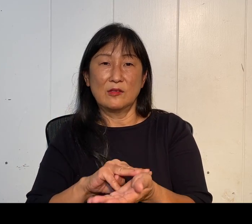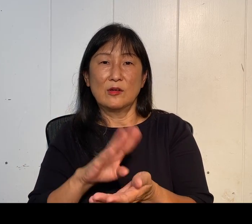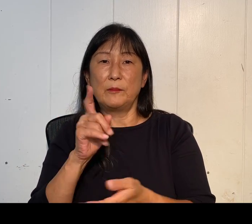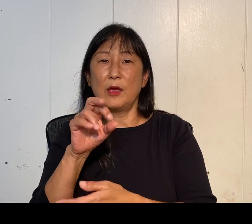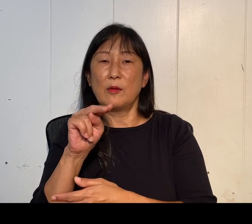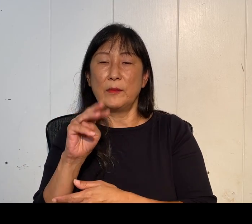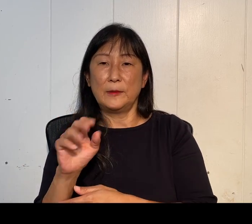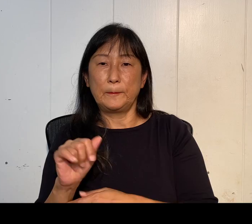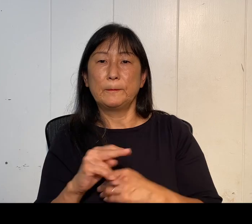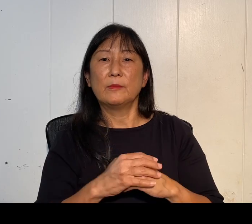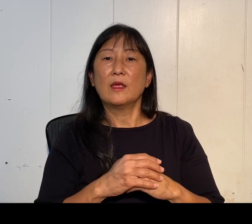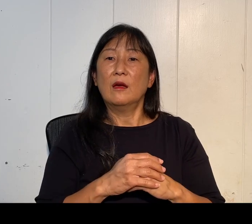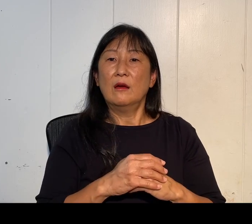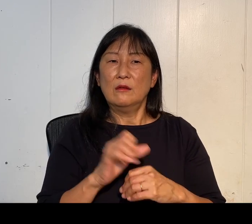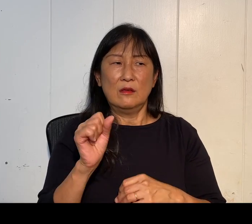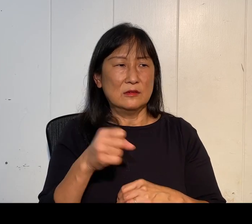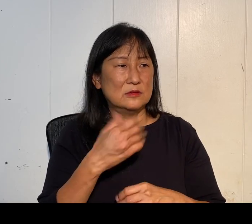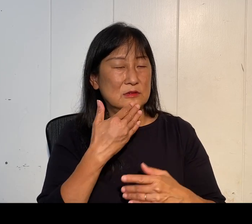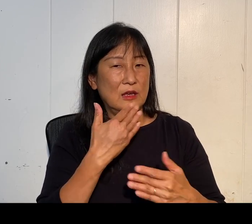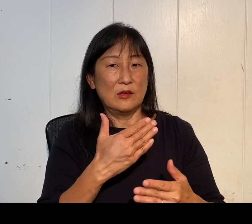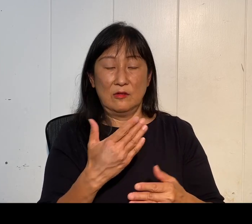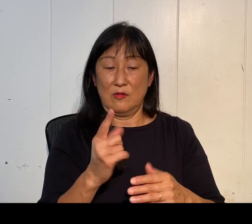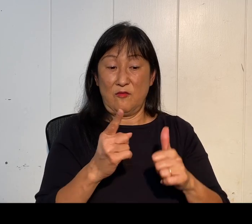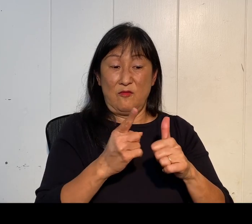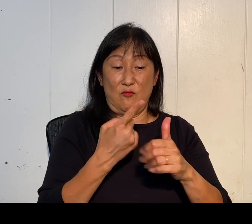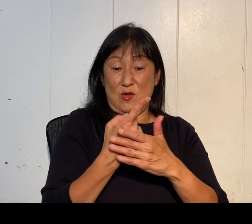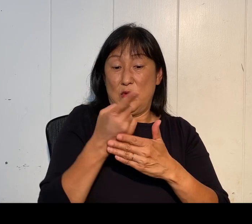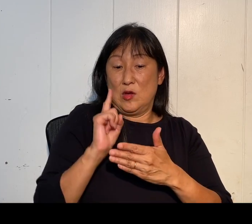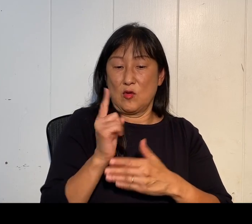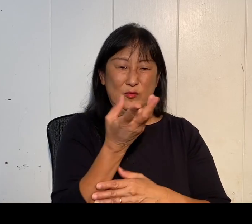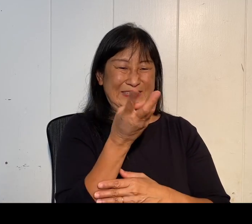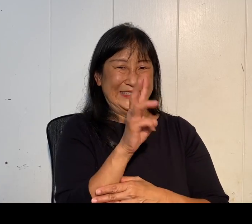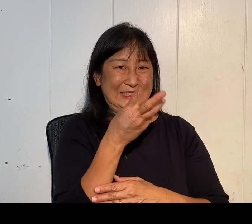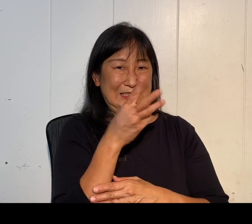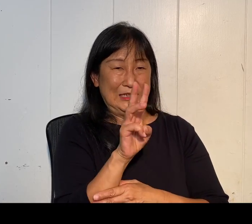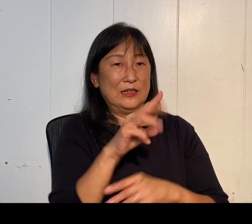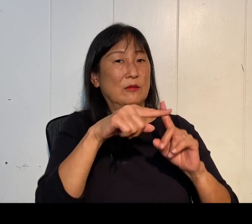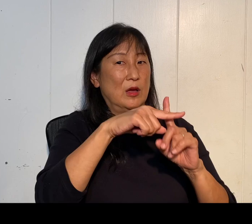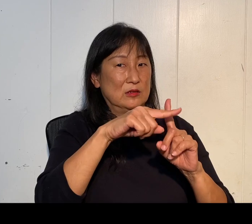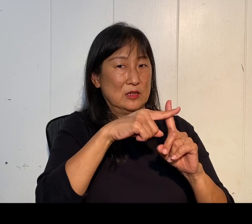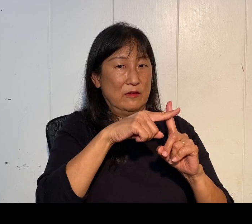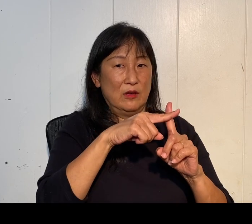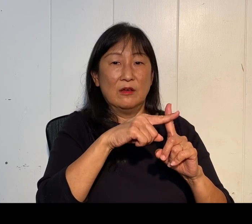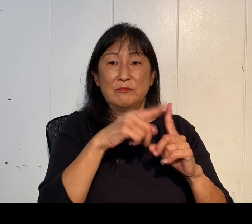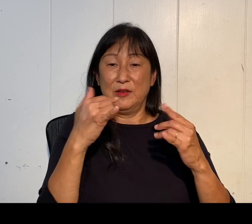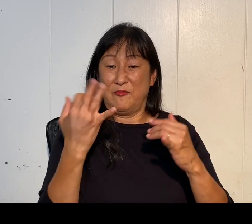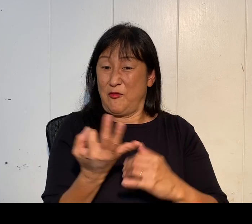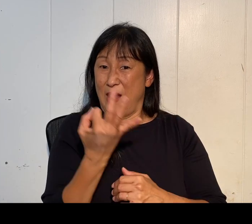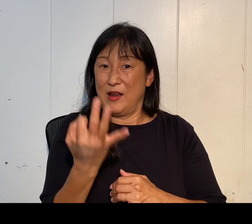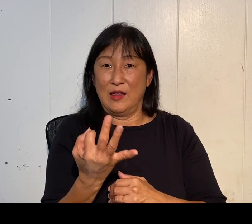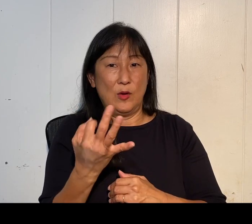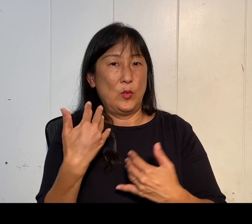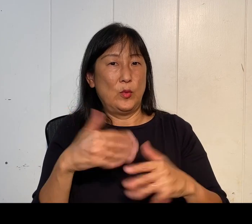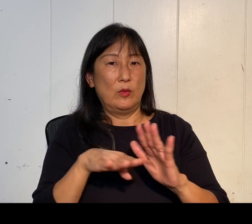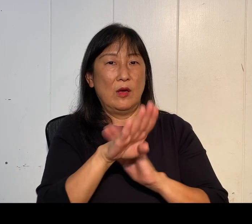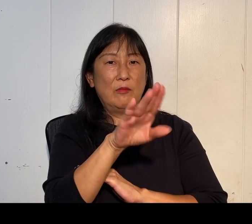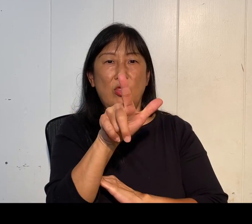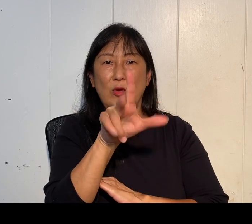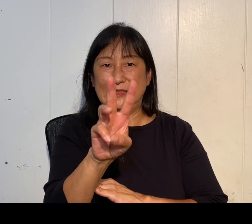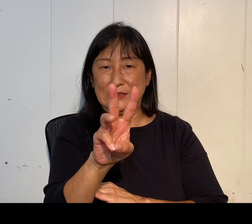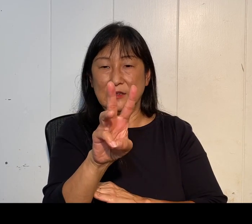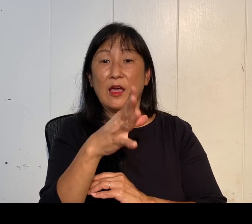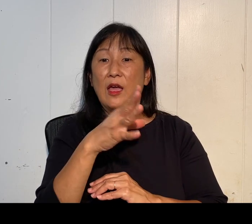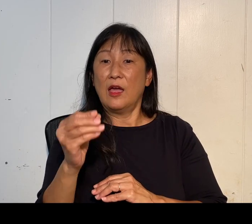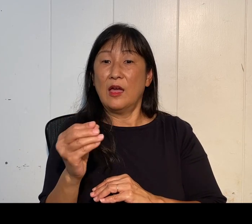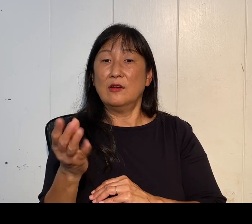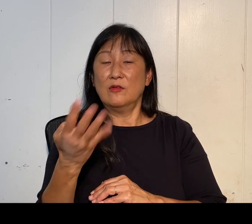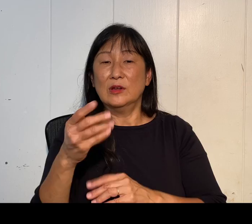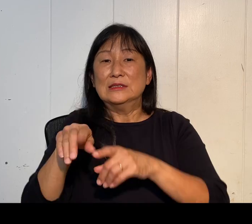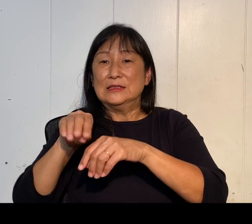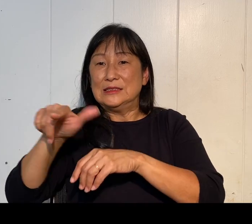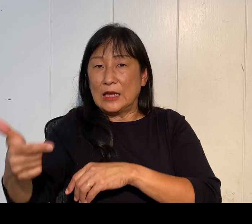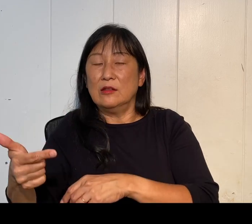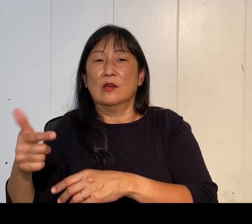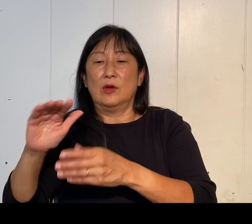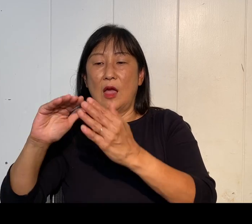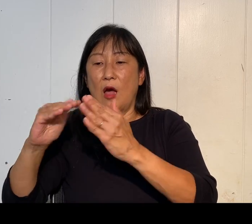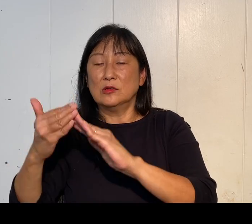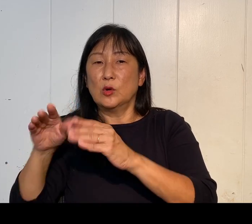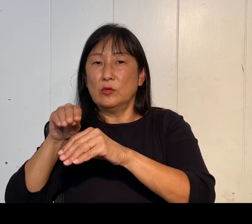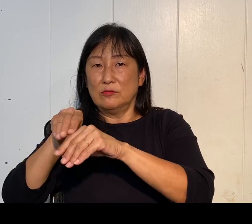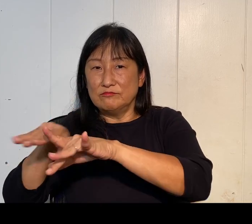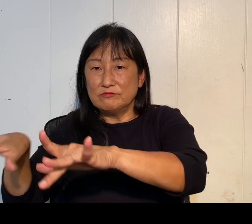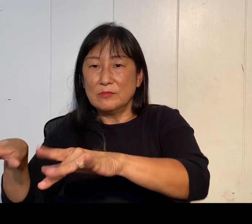The cluster at King’s Chapel has increased from 16 cases when first detected a week ago, to 36 COVID-19 cases as of Friday, including four secondary cases in household contacts. More cases